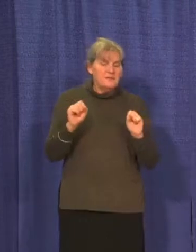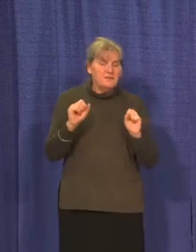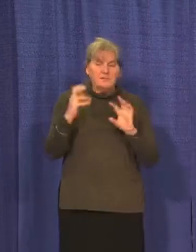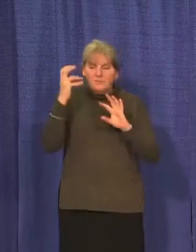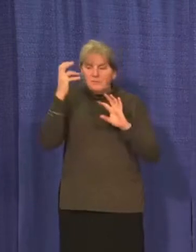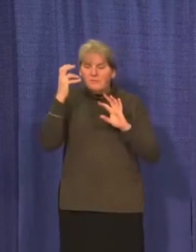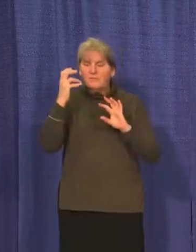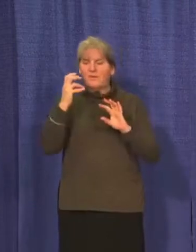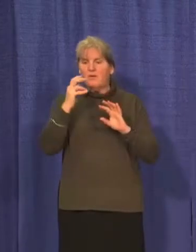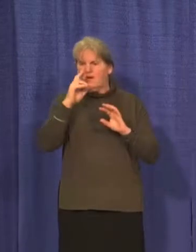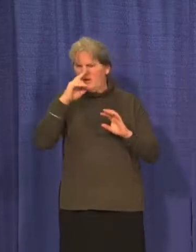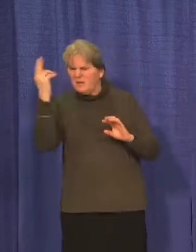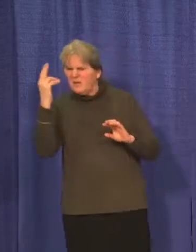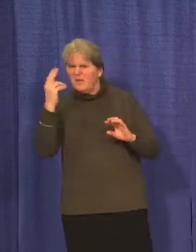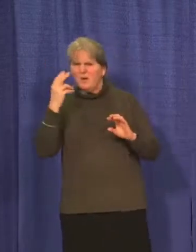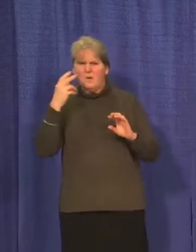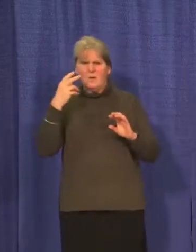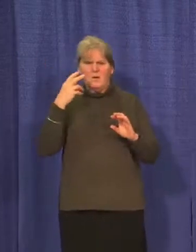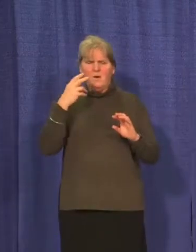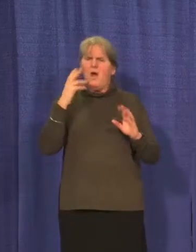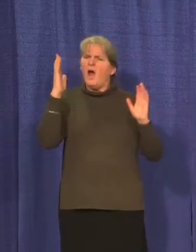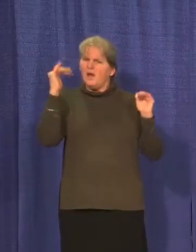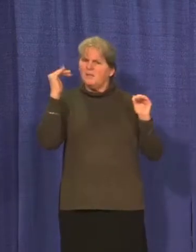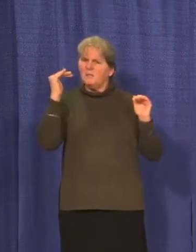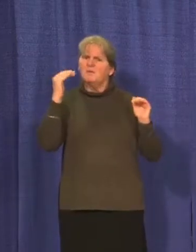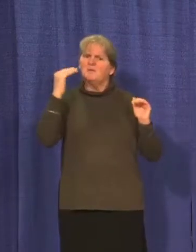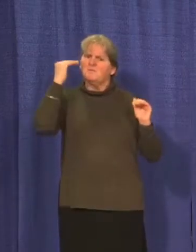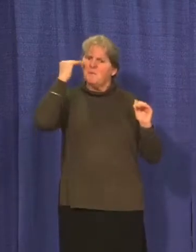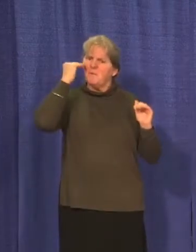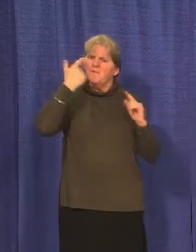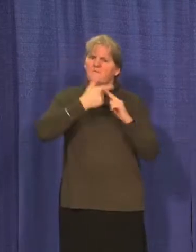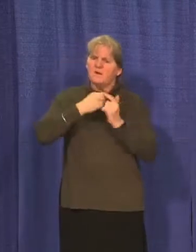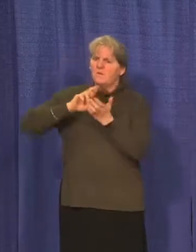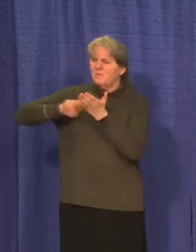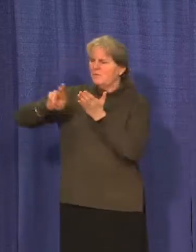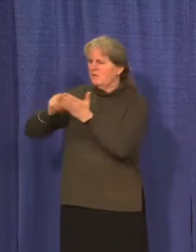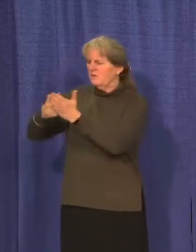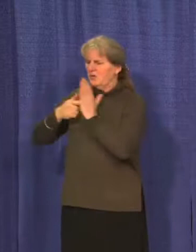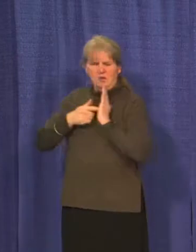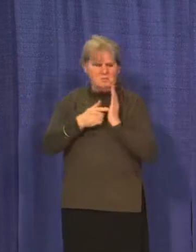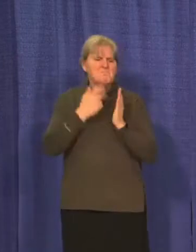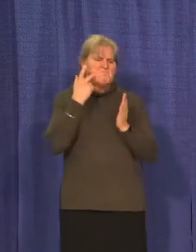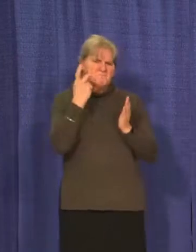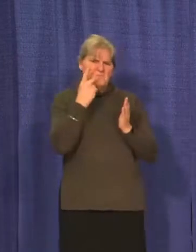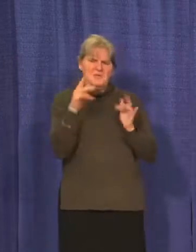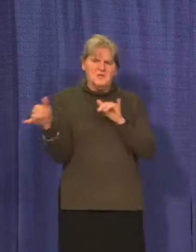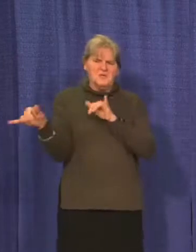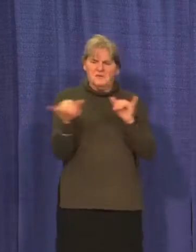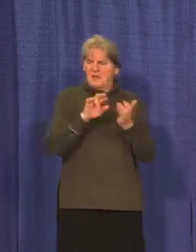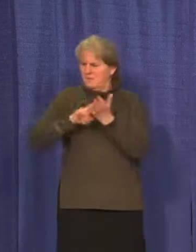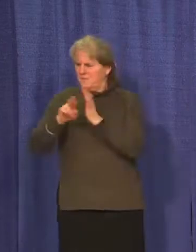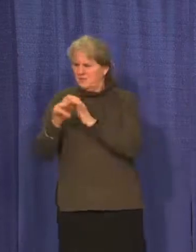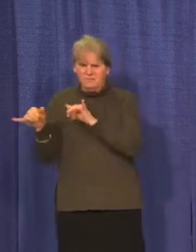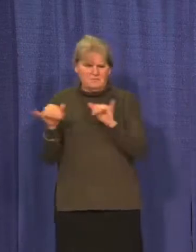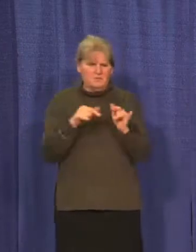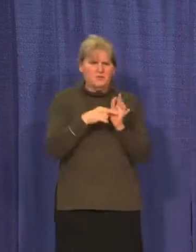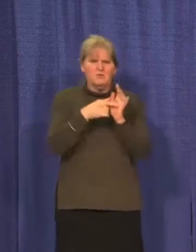surprises, or unusual events that were not expected from the trial data. These results should be updated